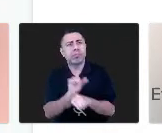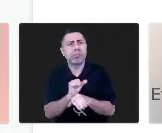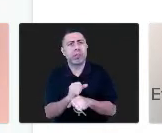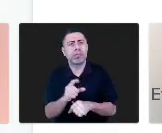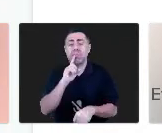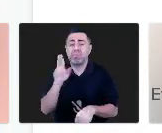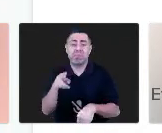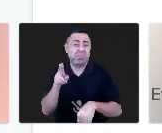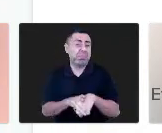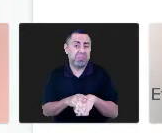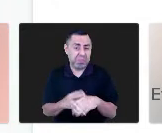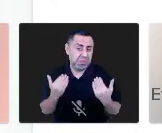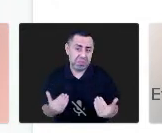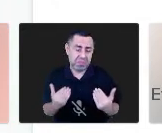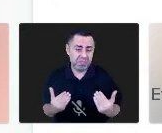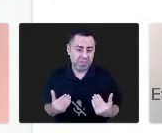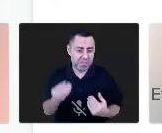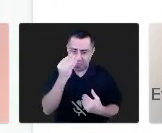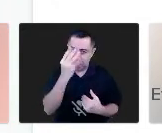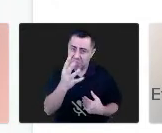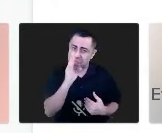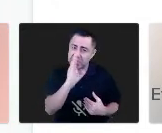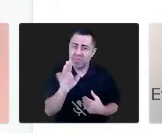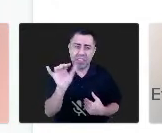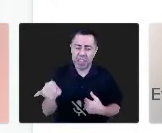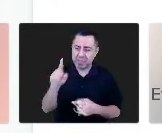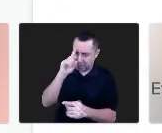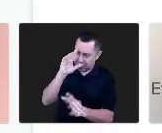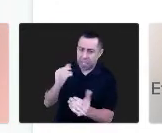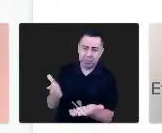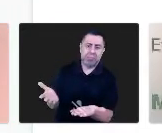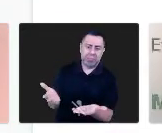um and that's just what's going to happen right but what i want you to start part of your pacing